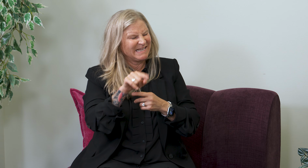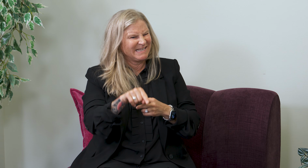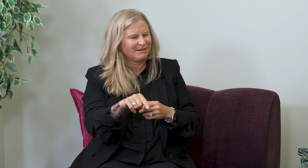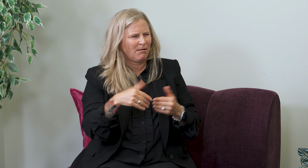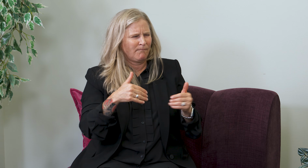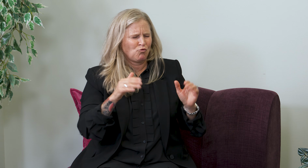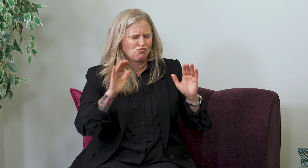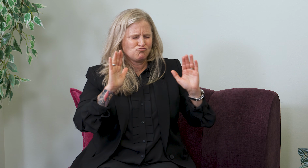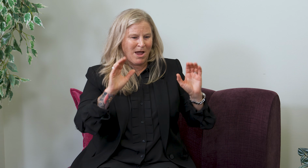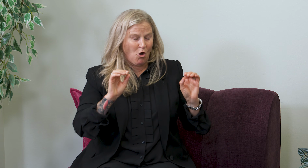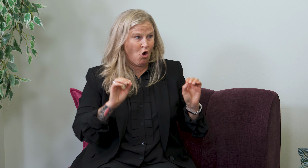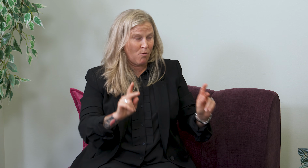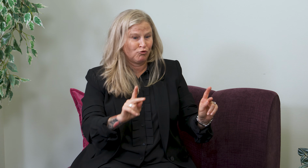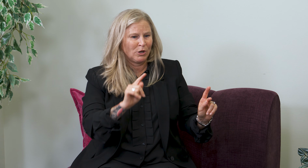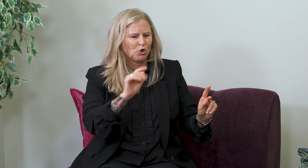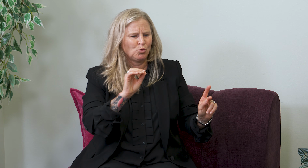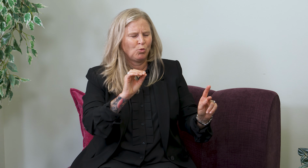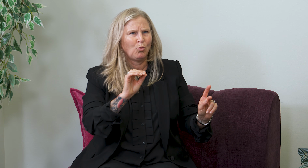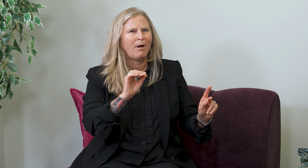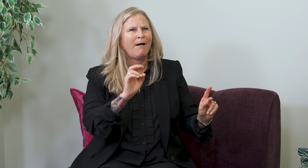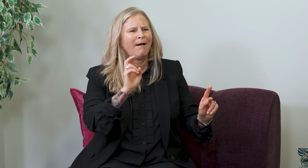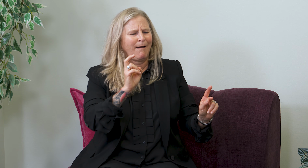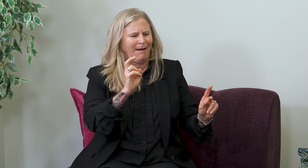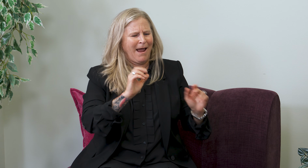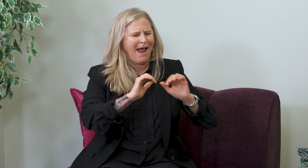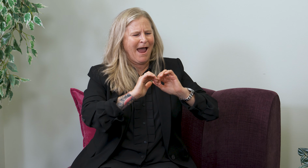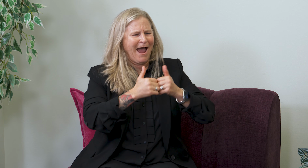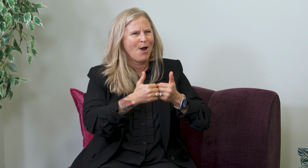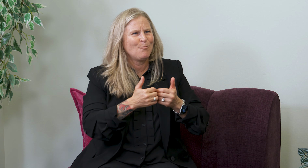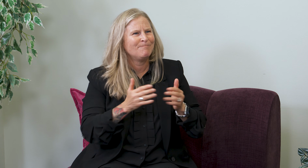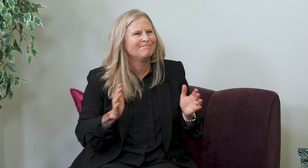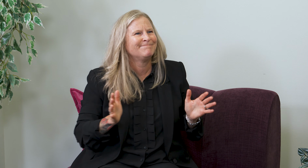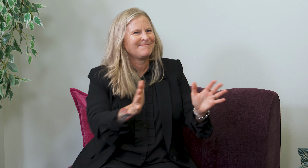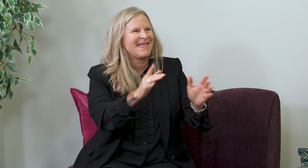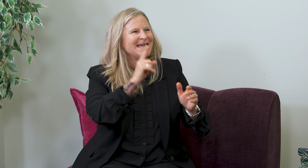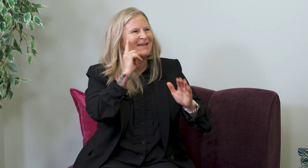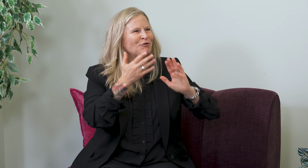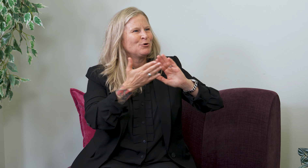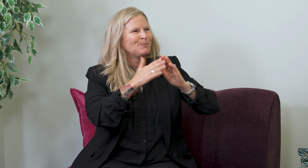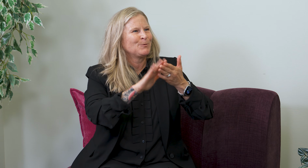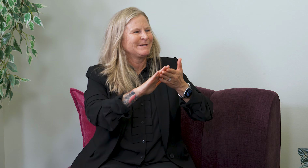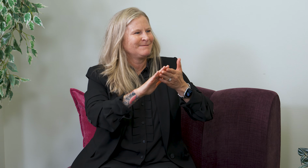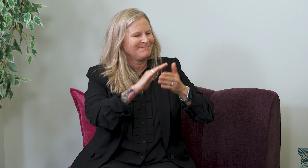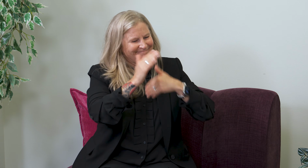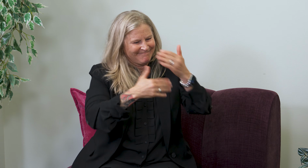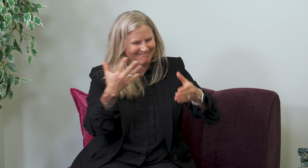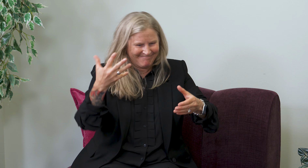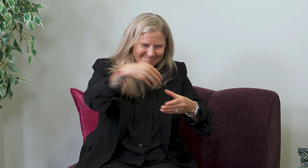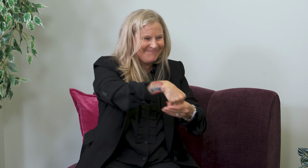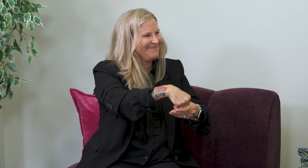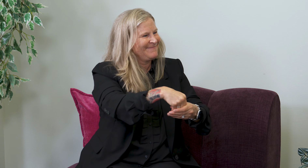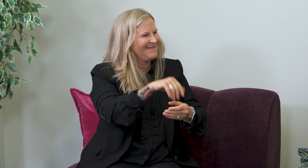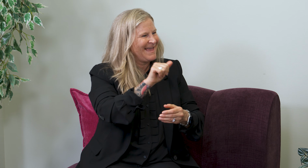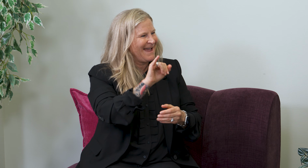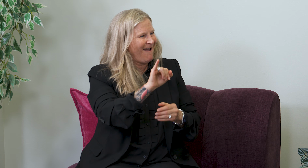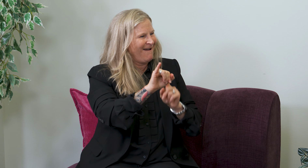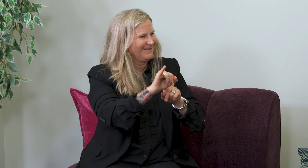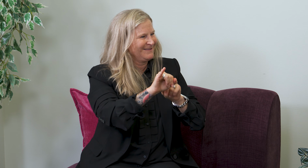And what that means is NTID has such opportunity now to really lead the Deaf community